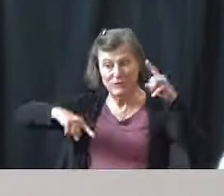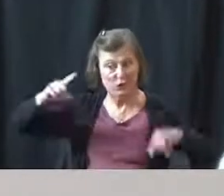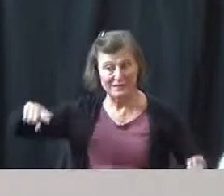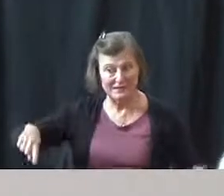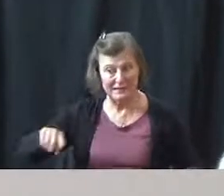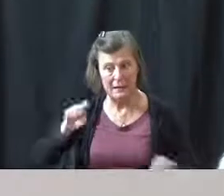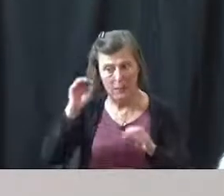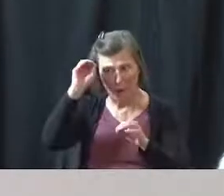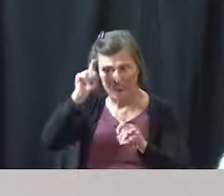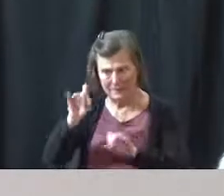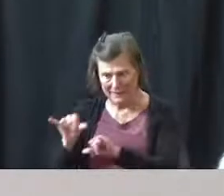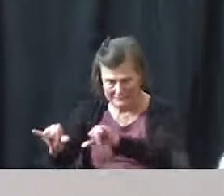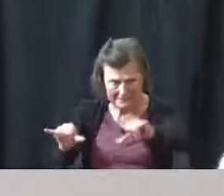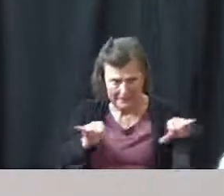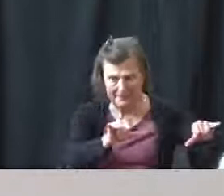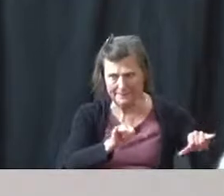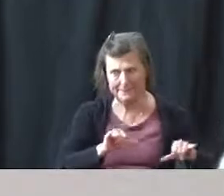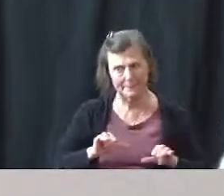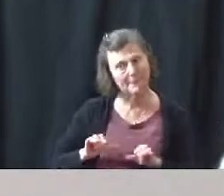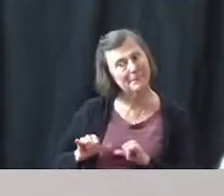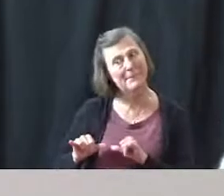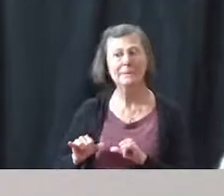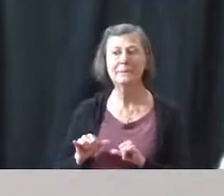No theologically diverse opinions.